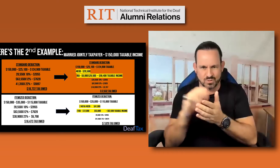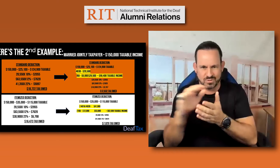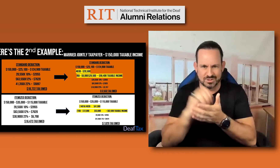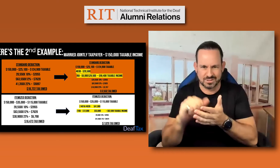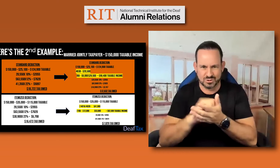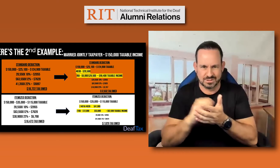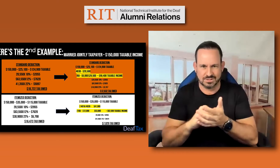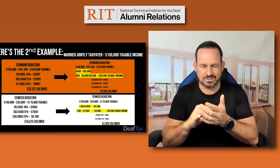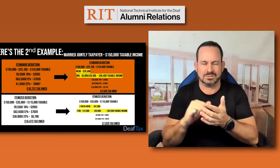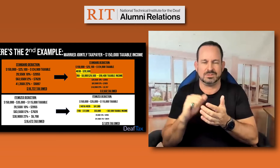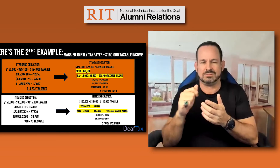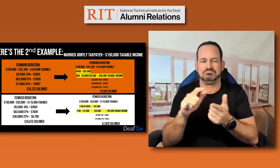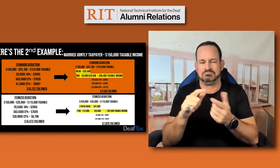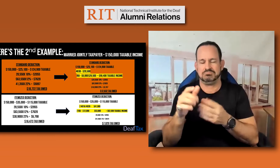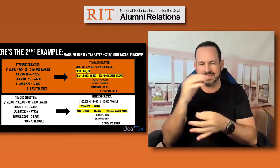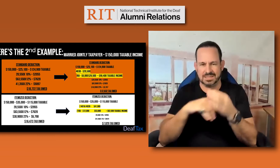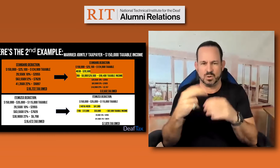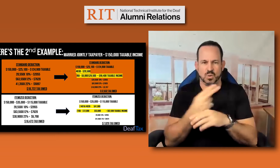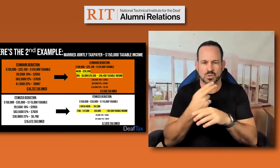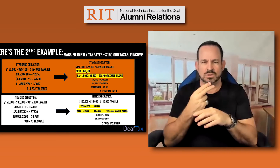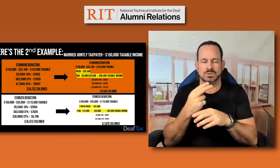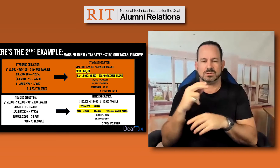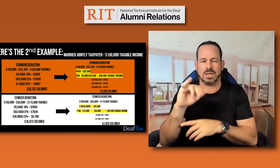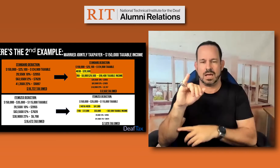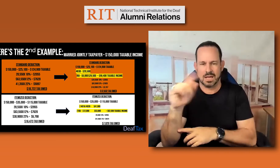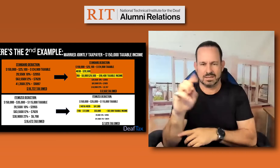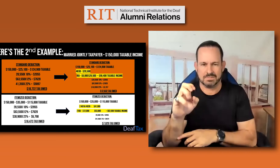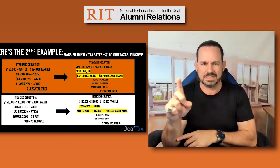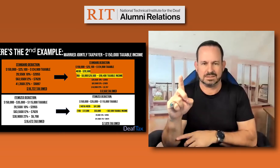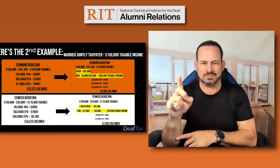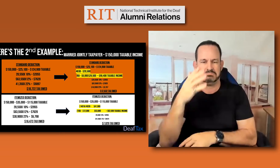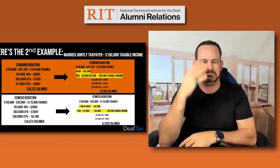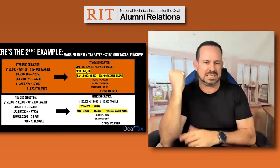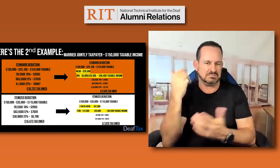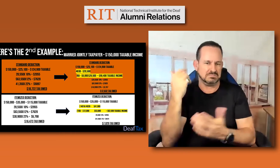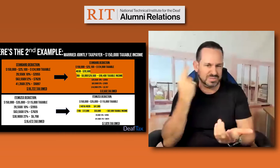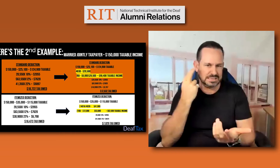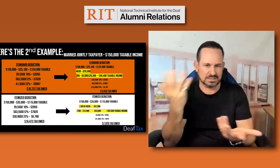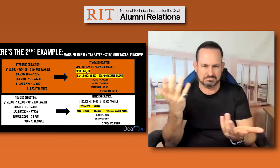we can see that they used all of their deductions as itemized deductions.